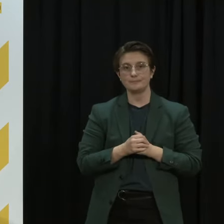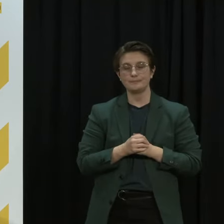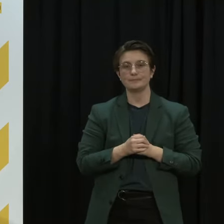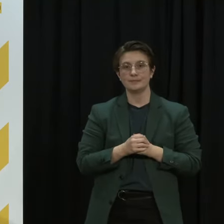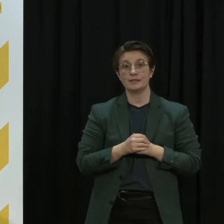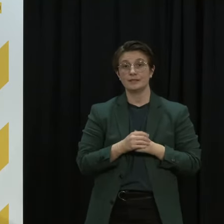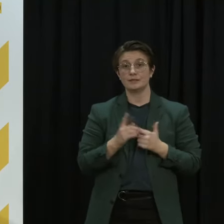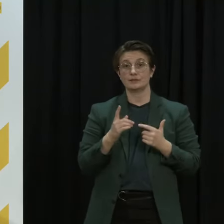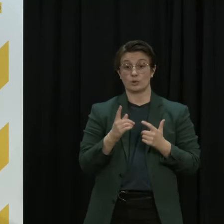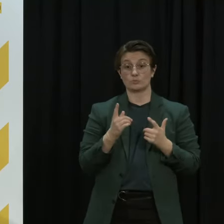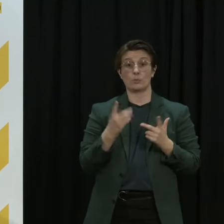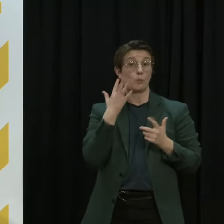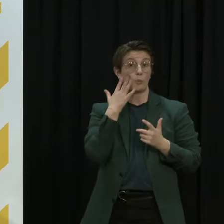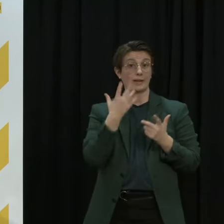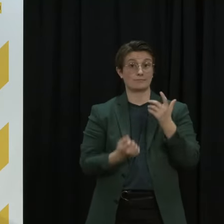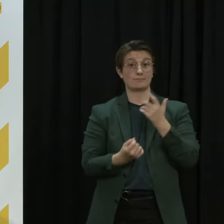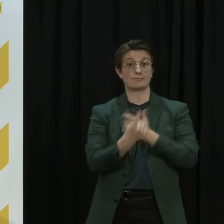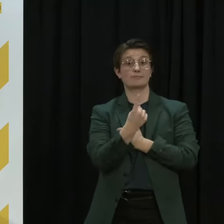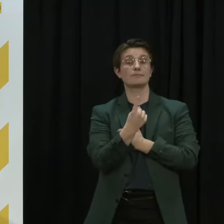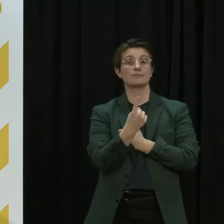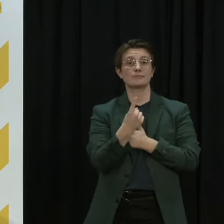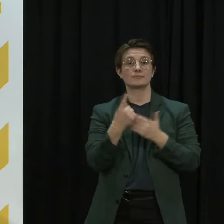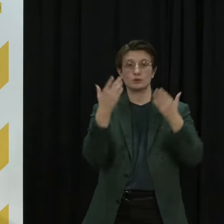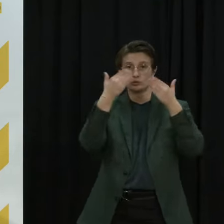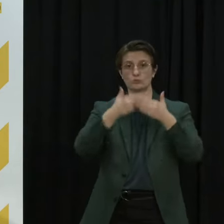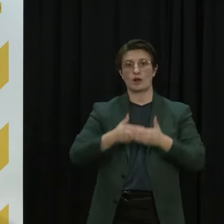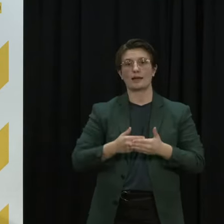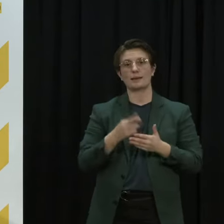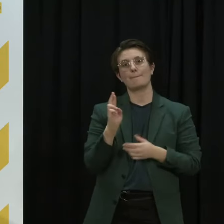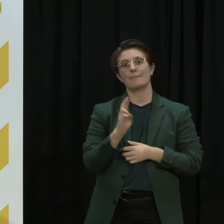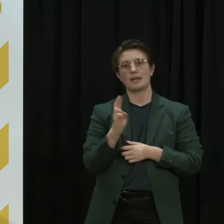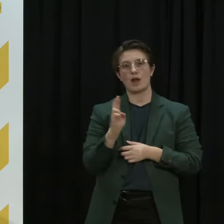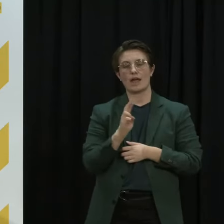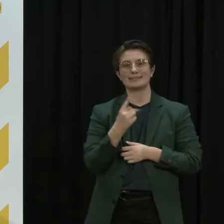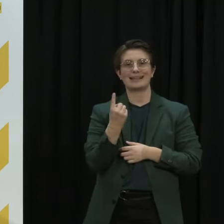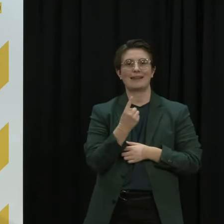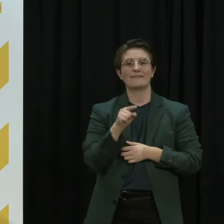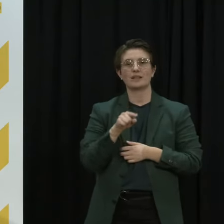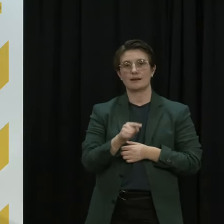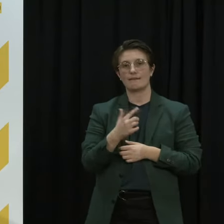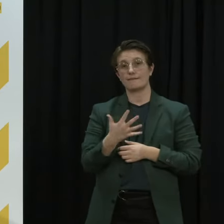An update will be published on the website soon.